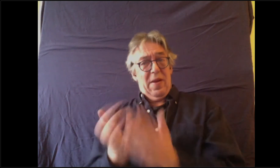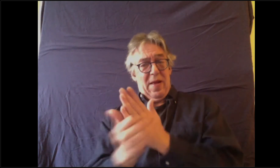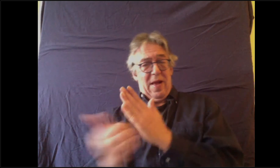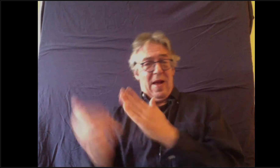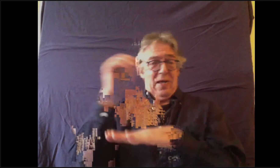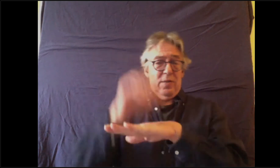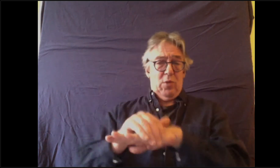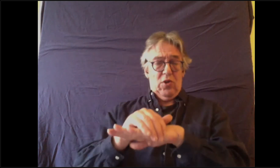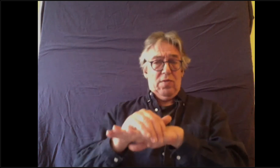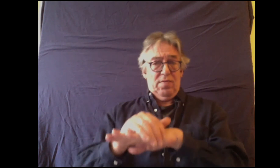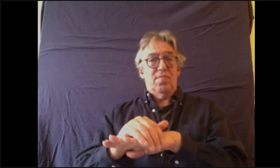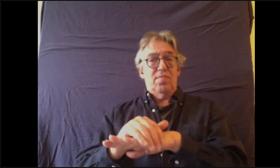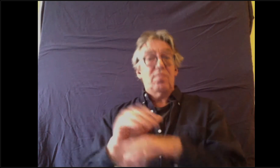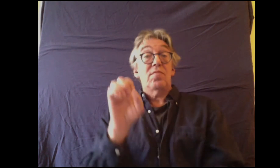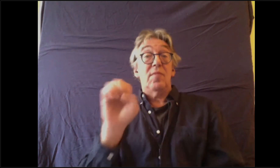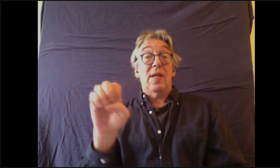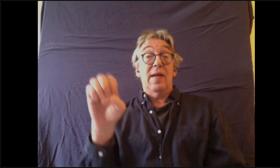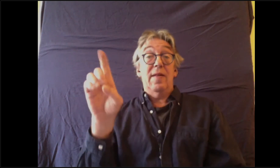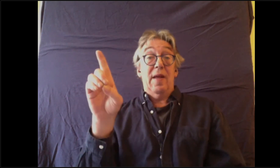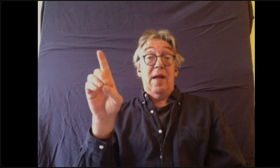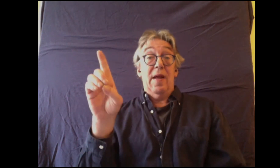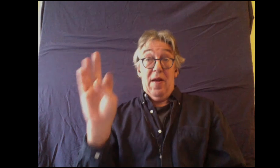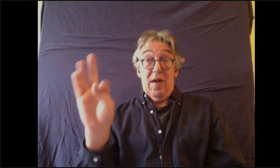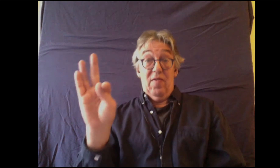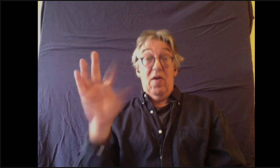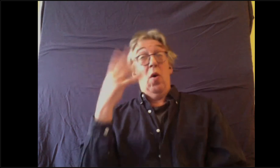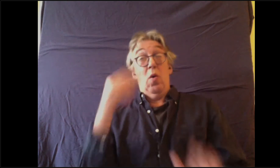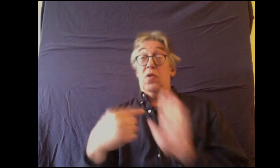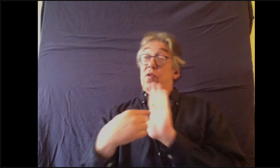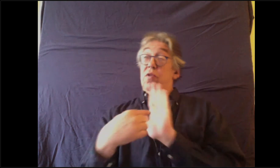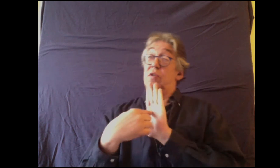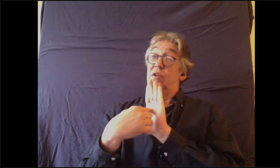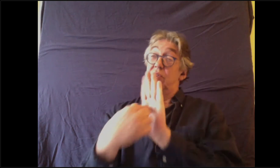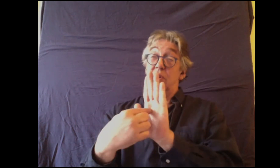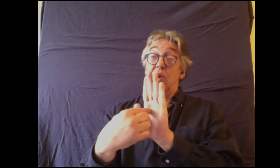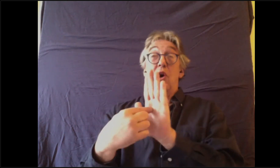where we want to showcase that DPOs can be really active agents of change.